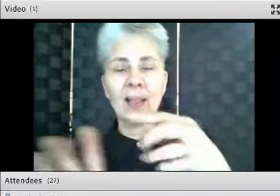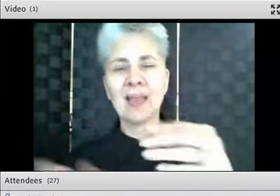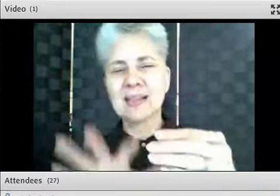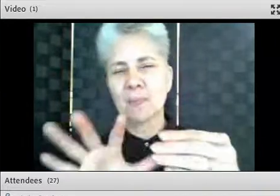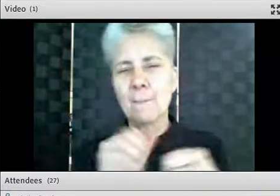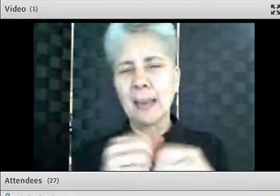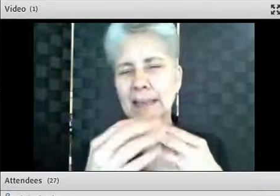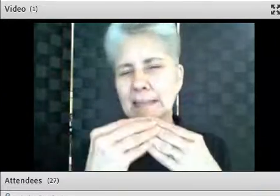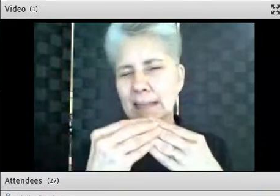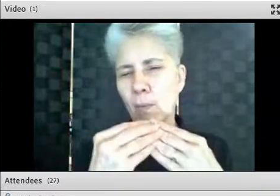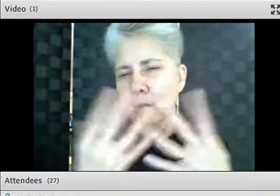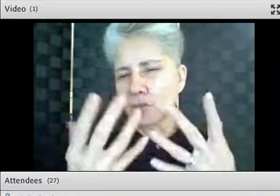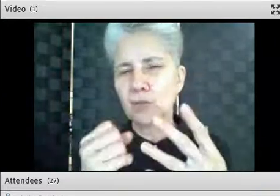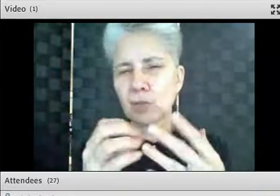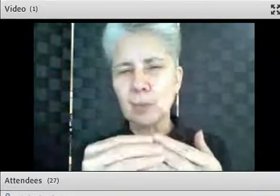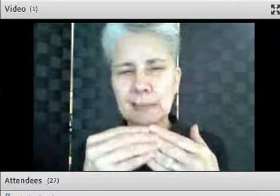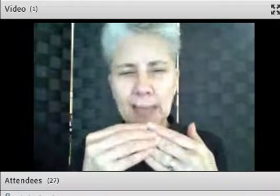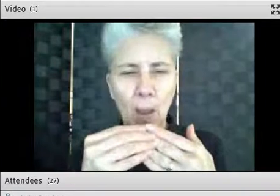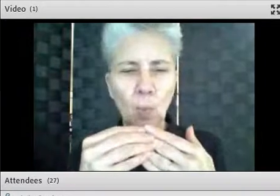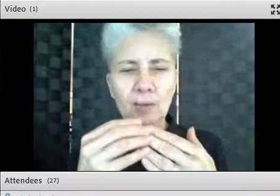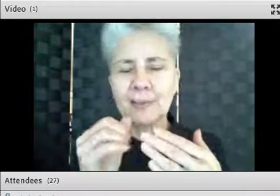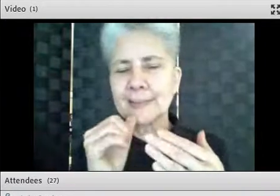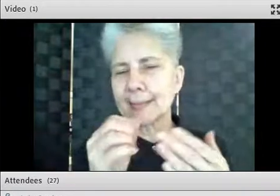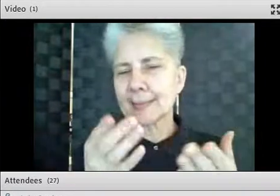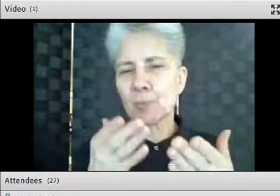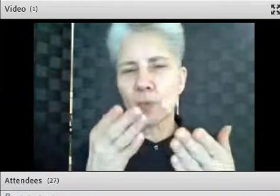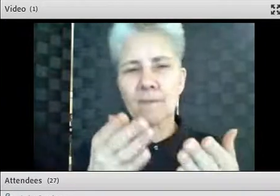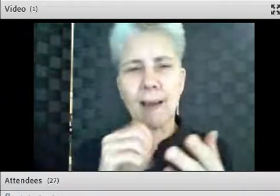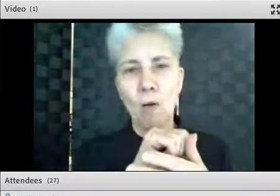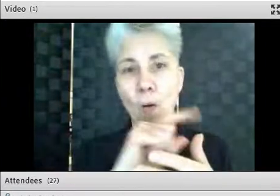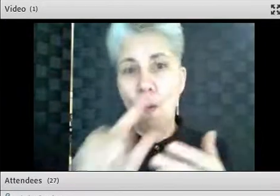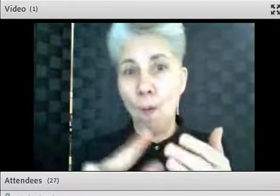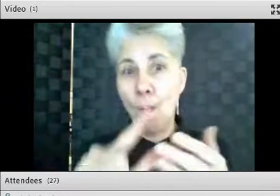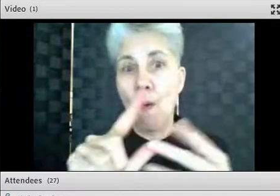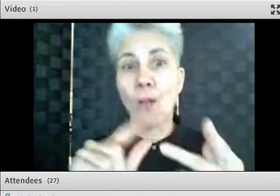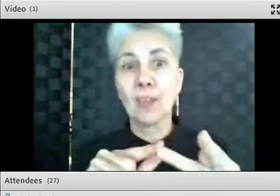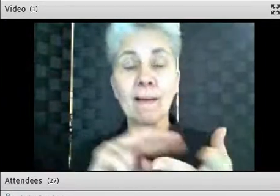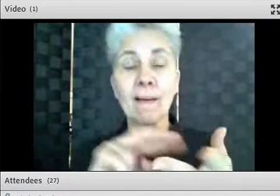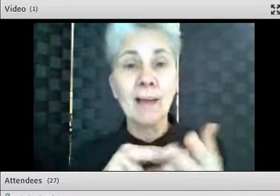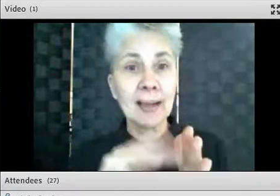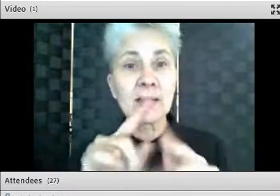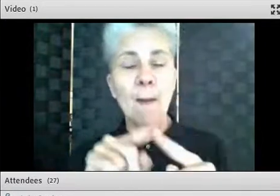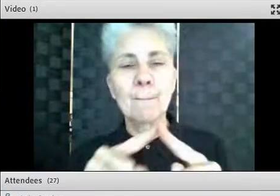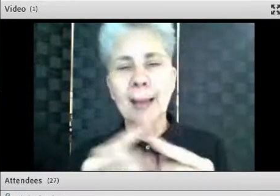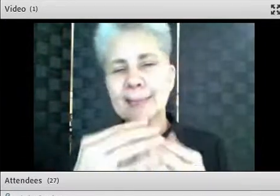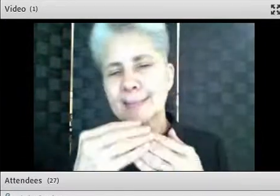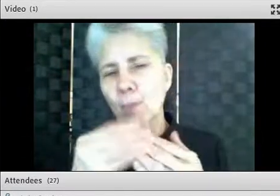like, making sandwiches, okay, so sandwiches, it doesn't provide all the context but that, you know, sandwiches